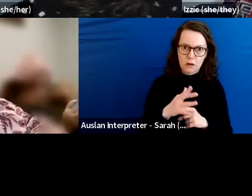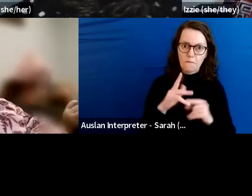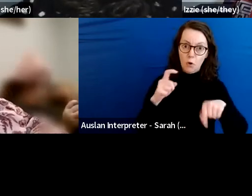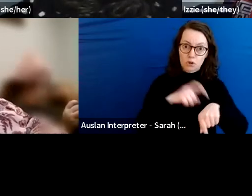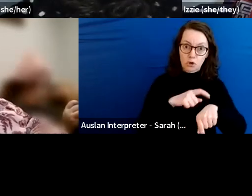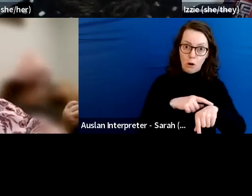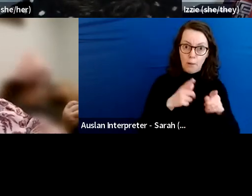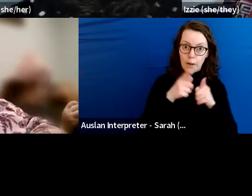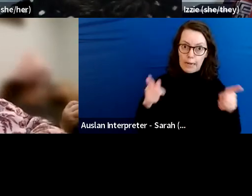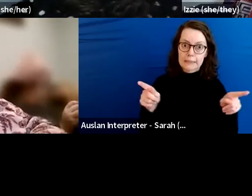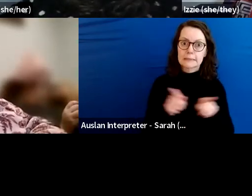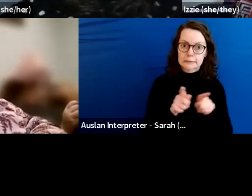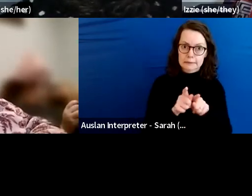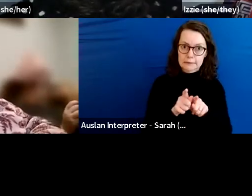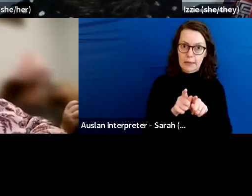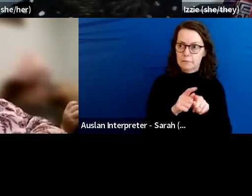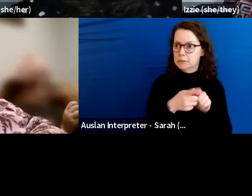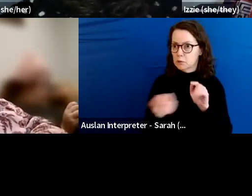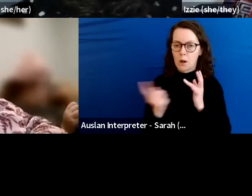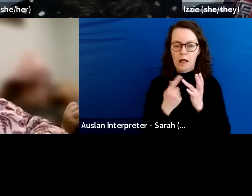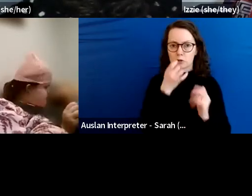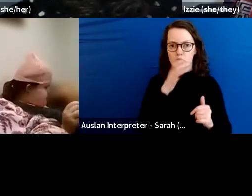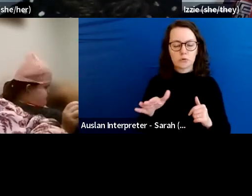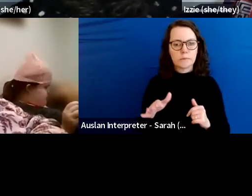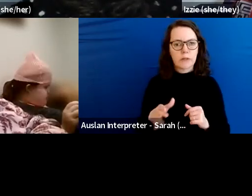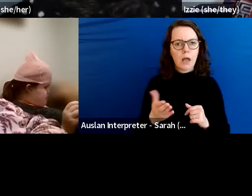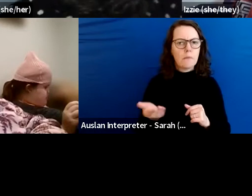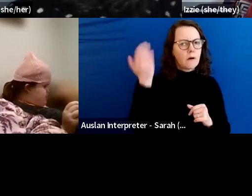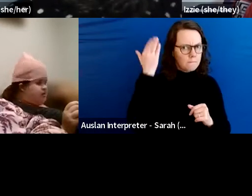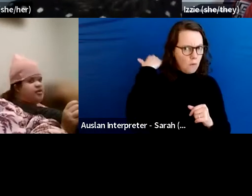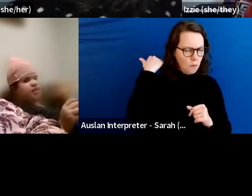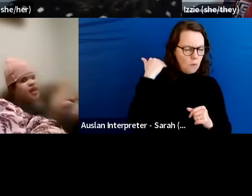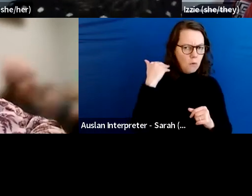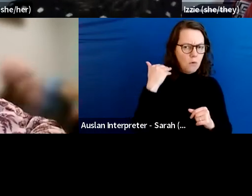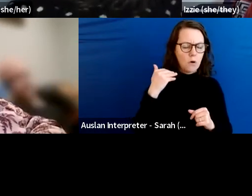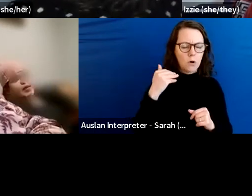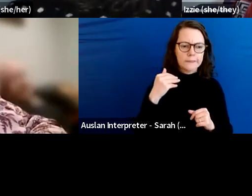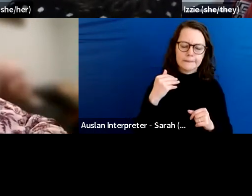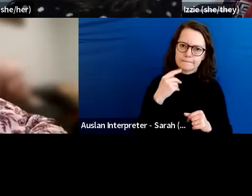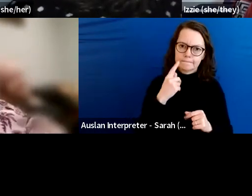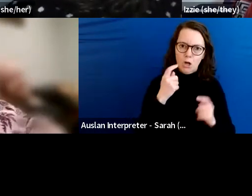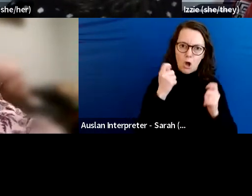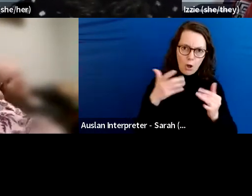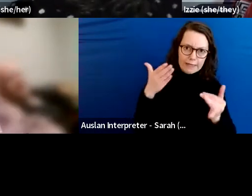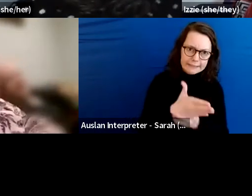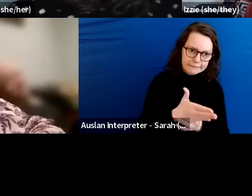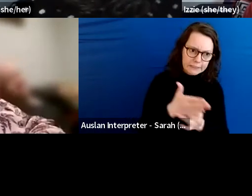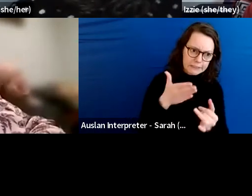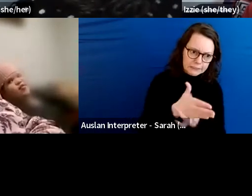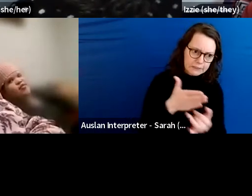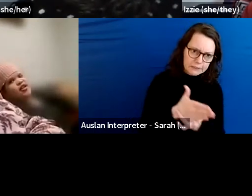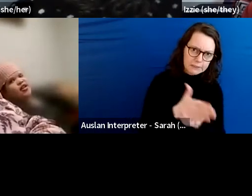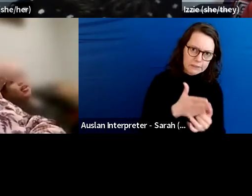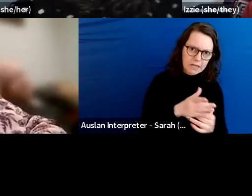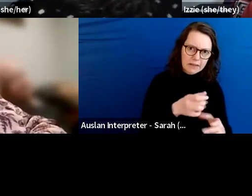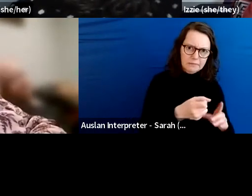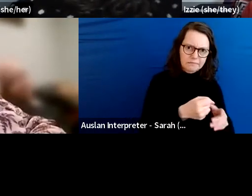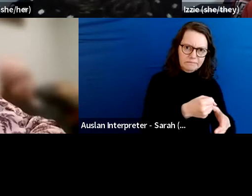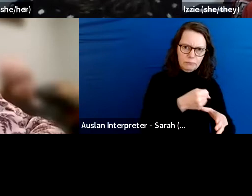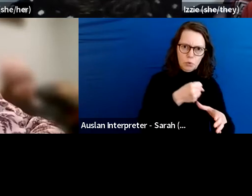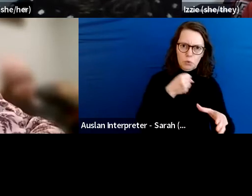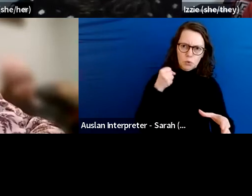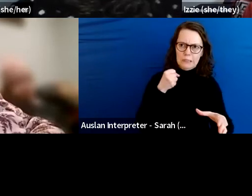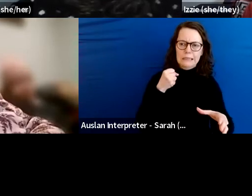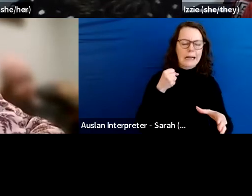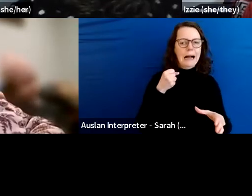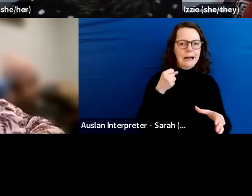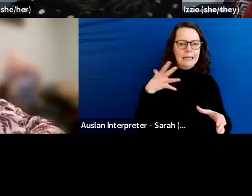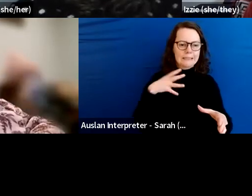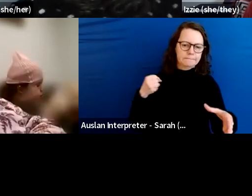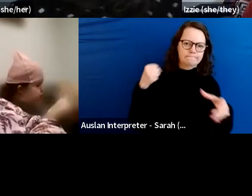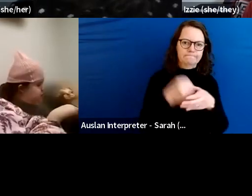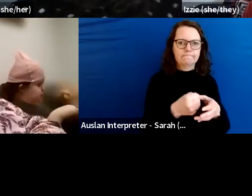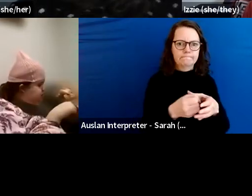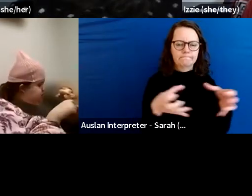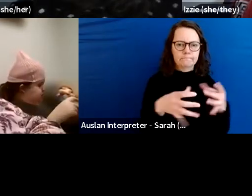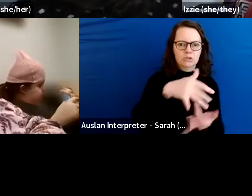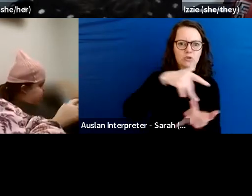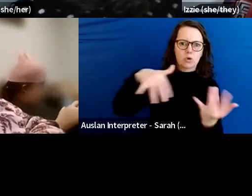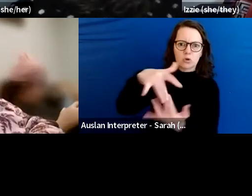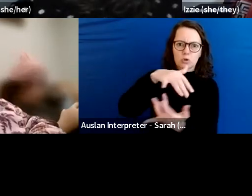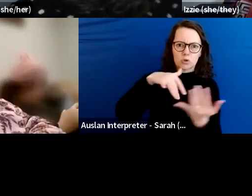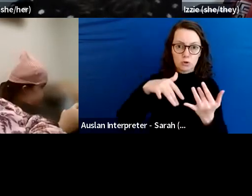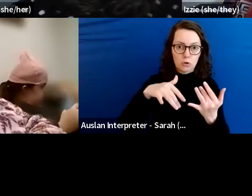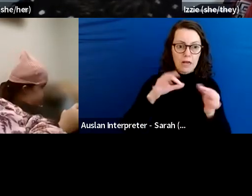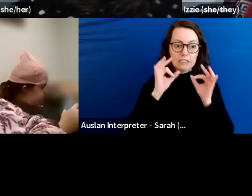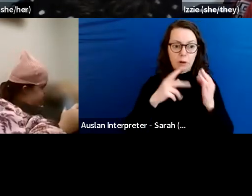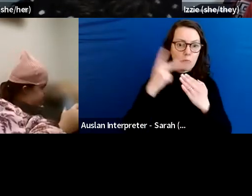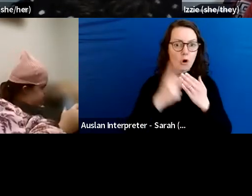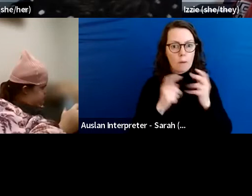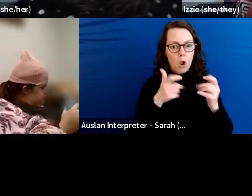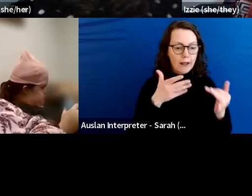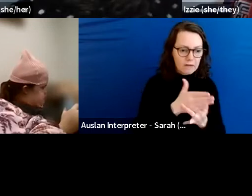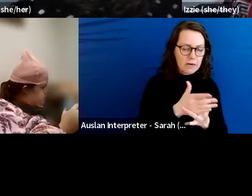for the same amount of time. So, in one of our earlier webinars we talked about that fine line between early intervention and inclusion and making sure that even though we are going through all those early intervention programs that we are still allowing